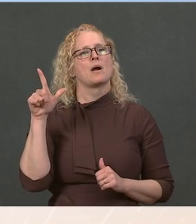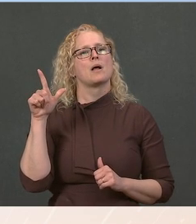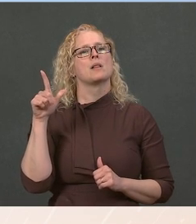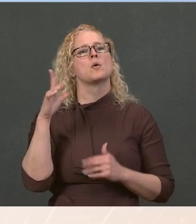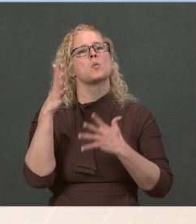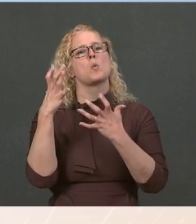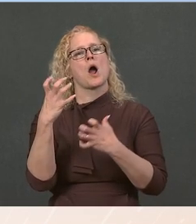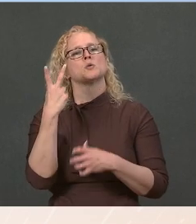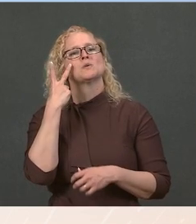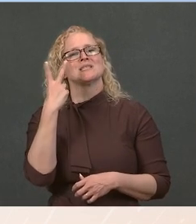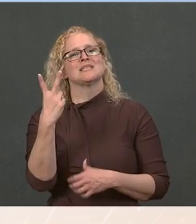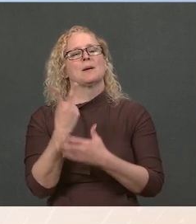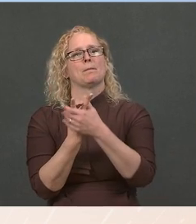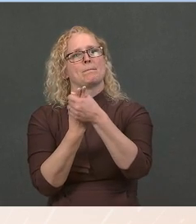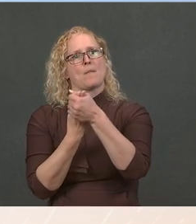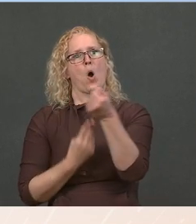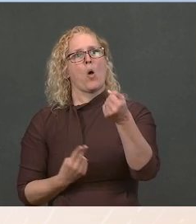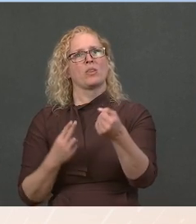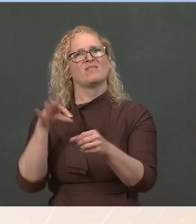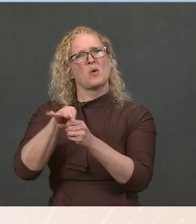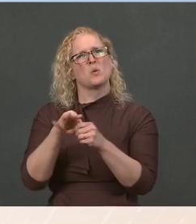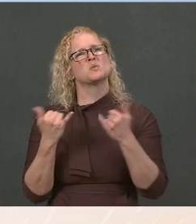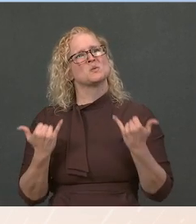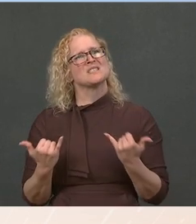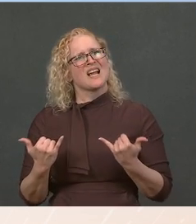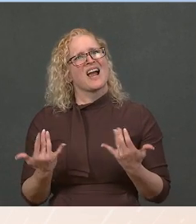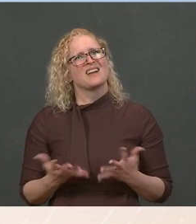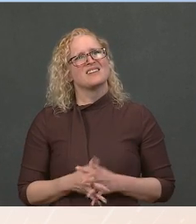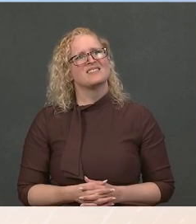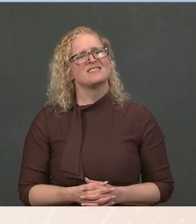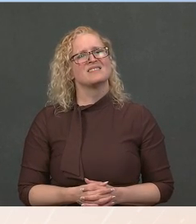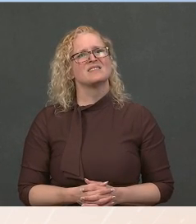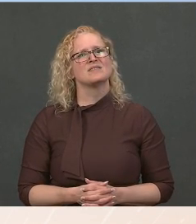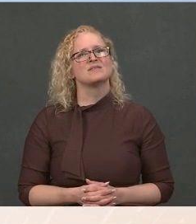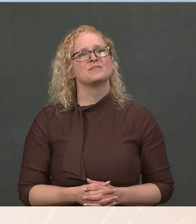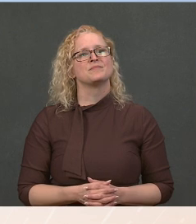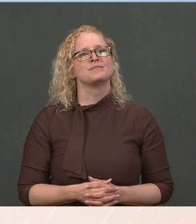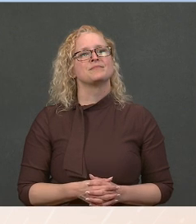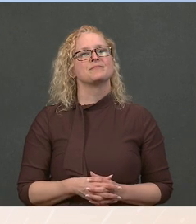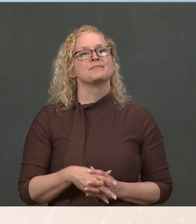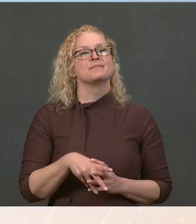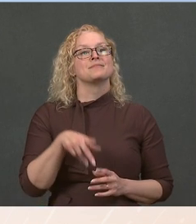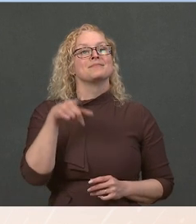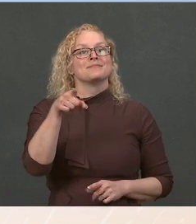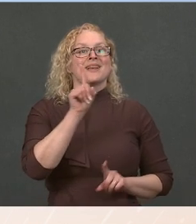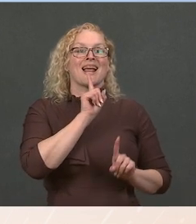Ms. Jean-Pierre: Well, so I can't speak for the mechanism -- like I don't have the schedule -- you know, the floor schedule, as you can imagine.